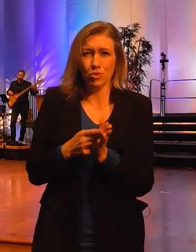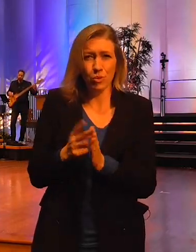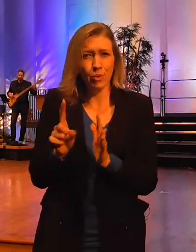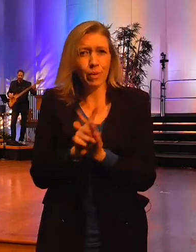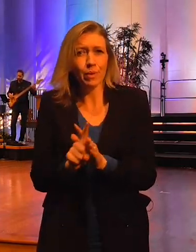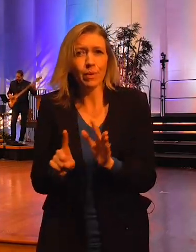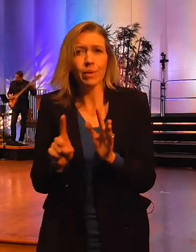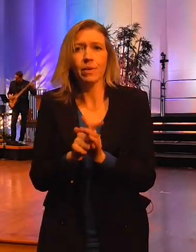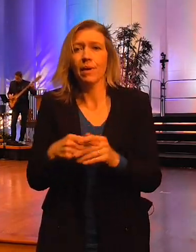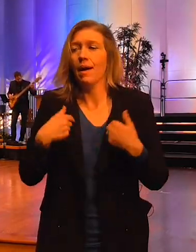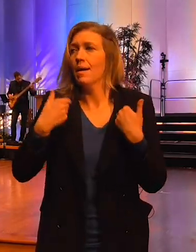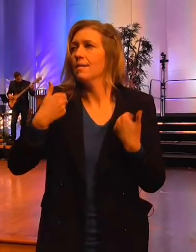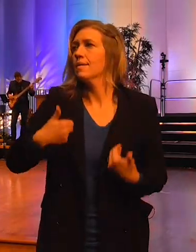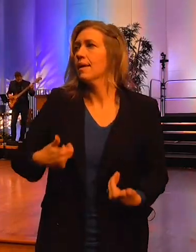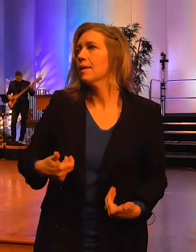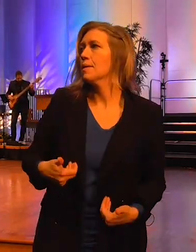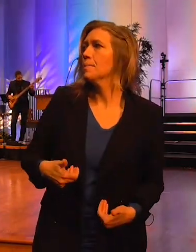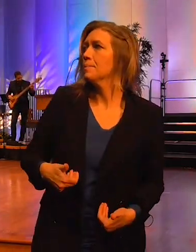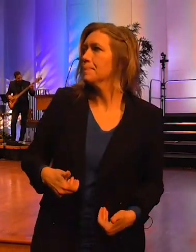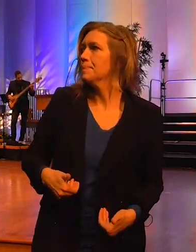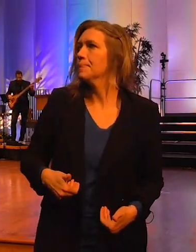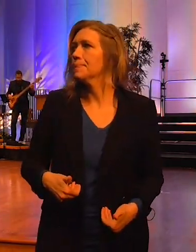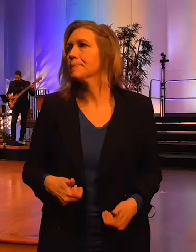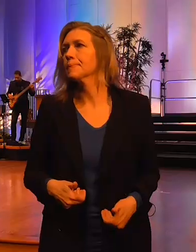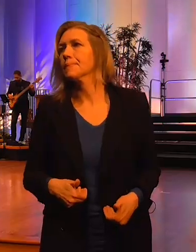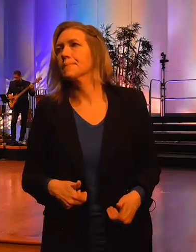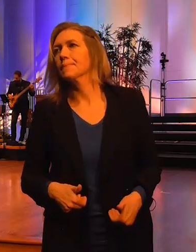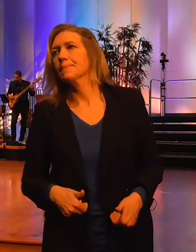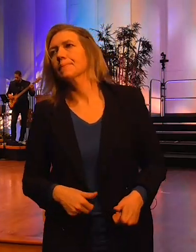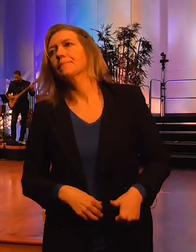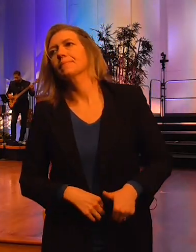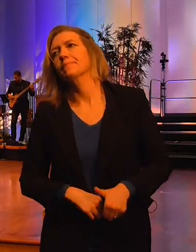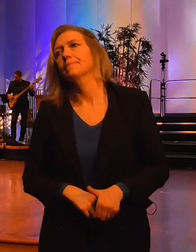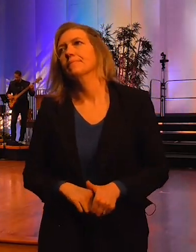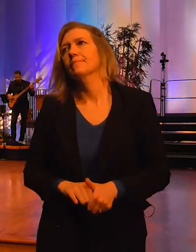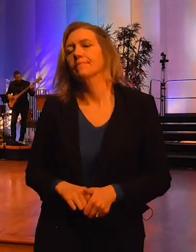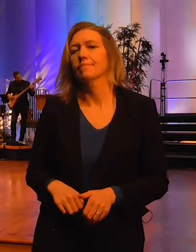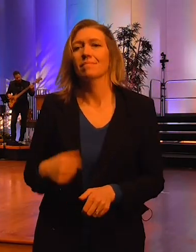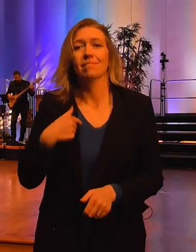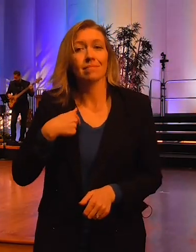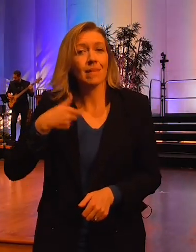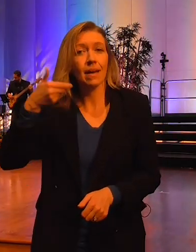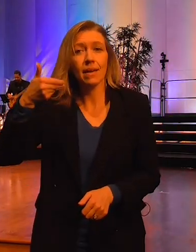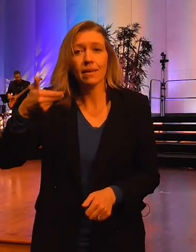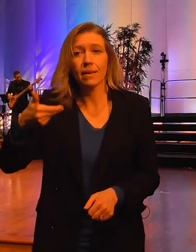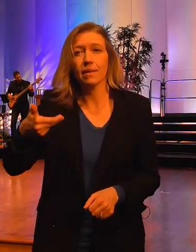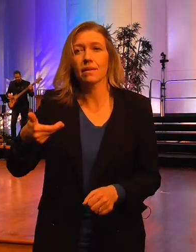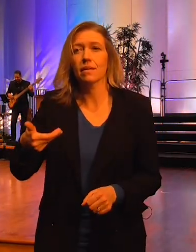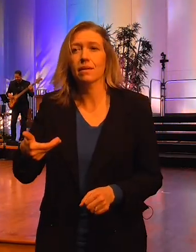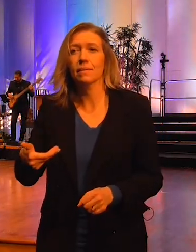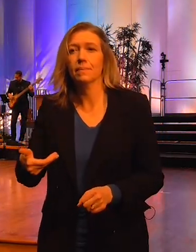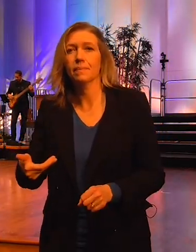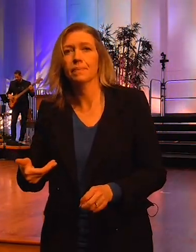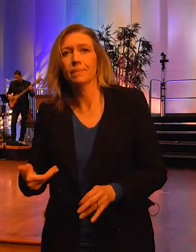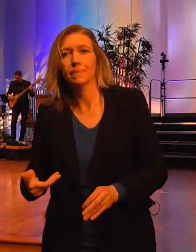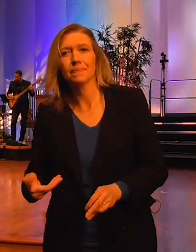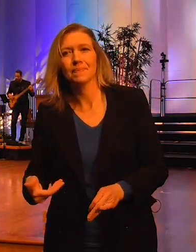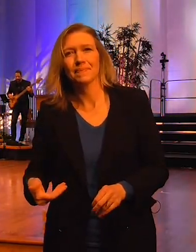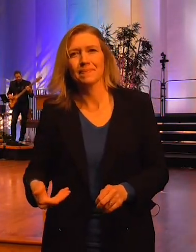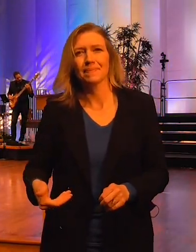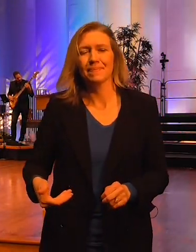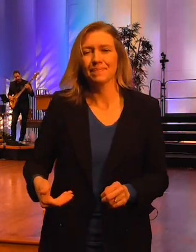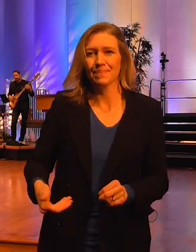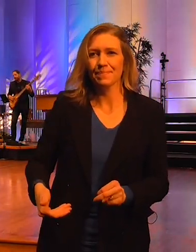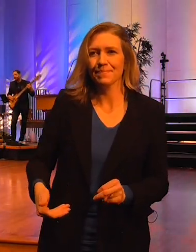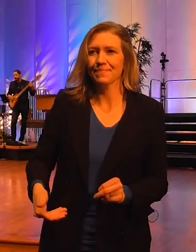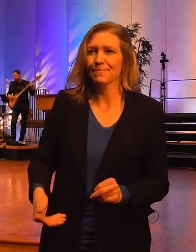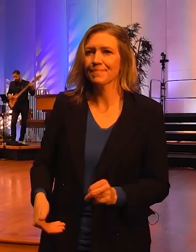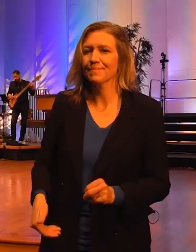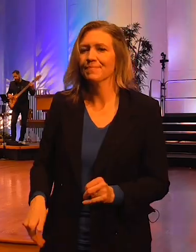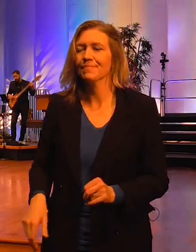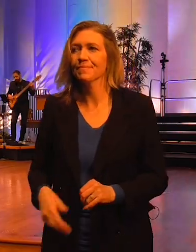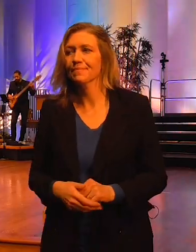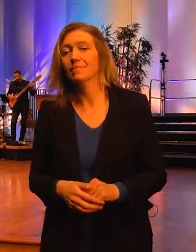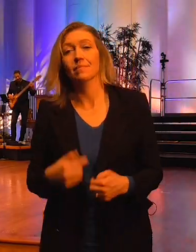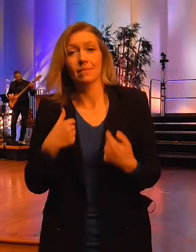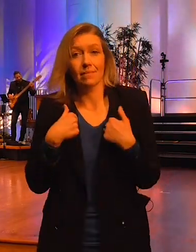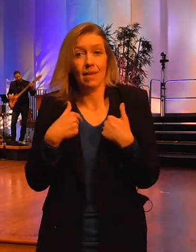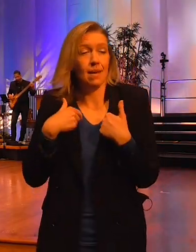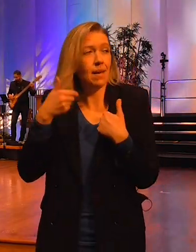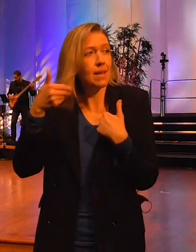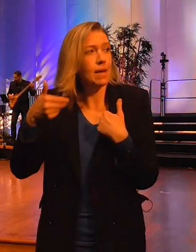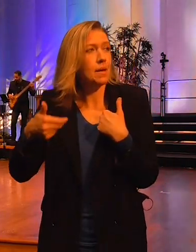am I am my